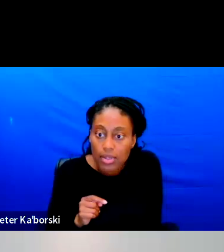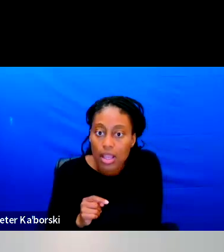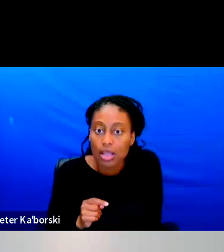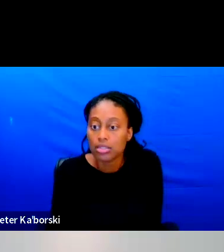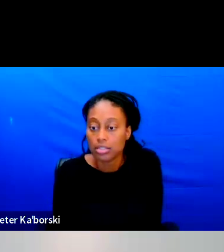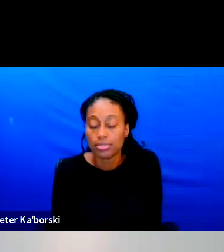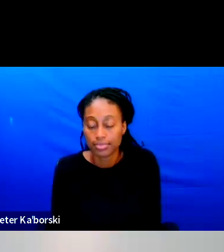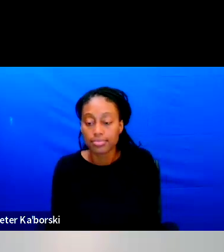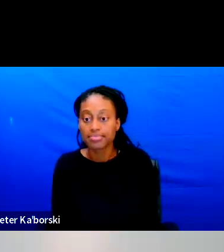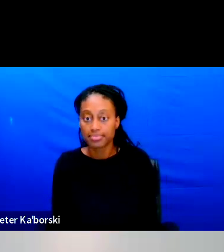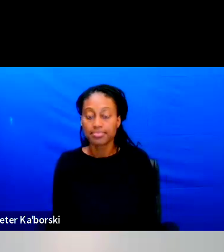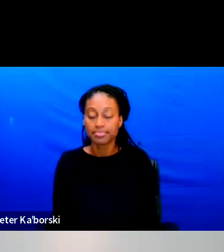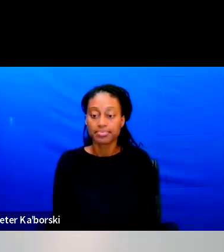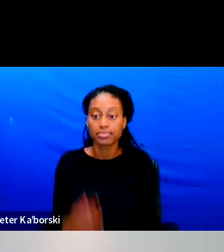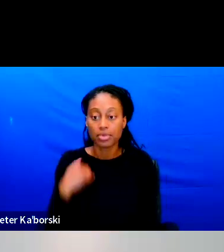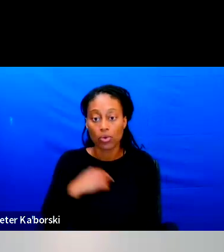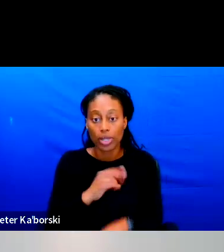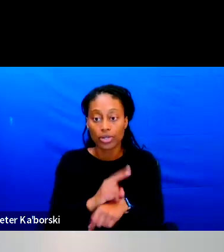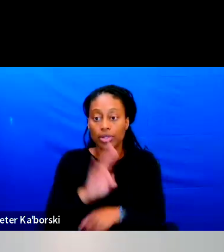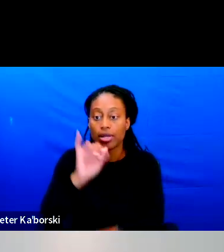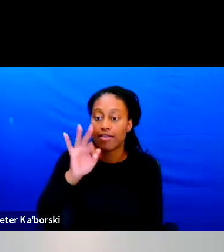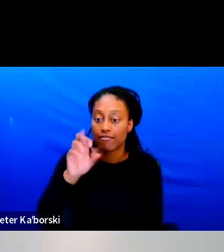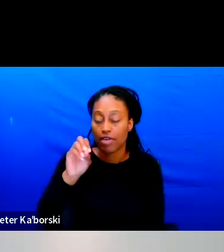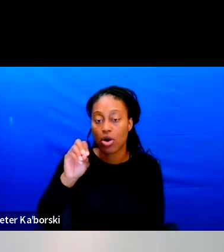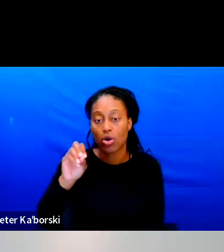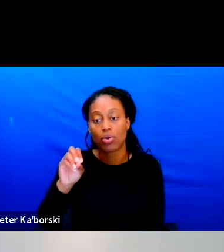Sandra McBroom: So we we use our info at. We have that on our web page.